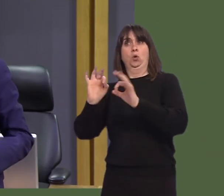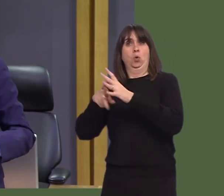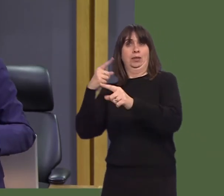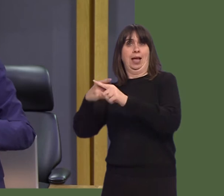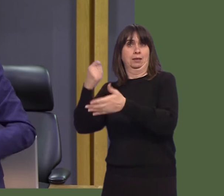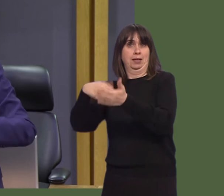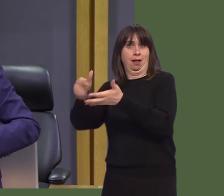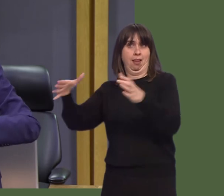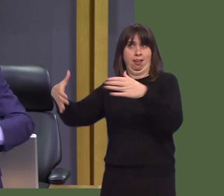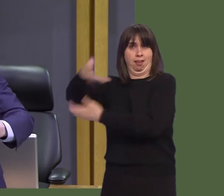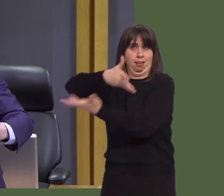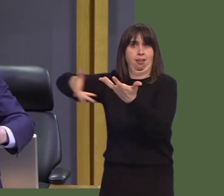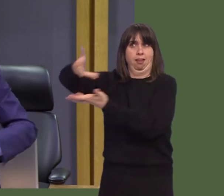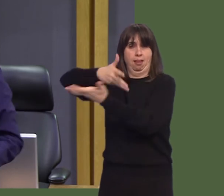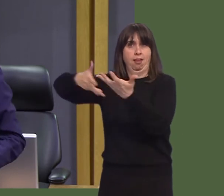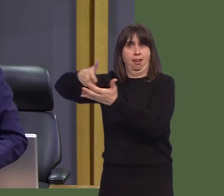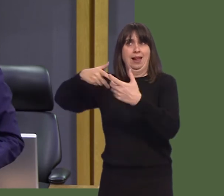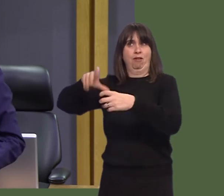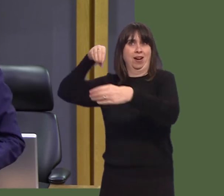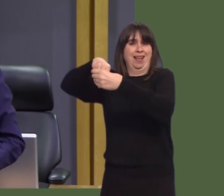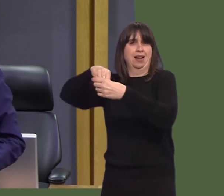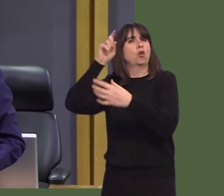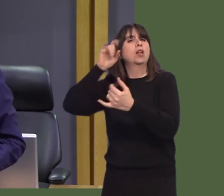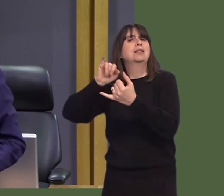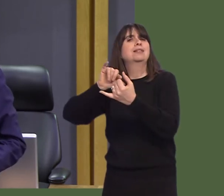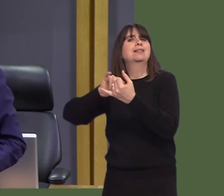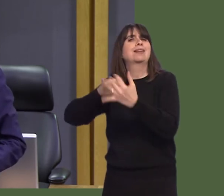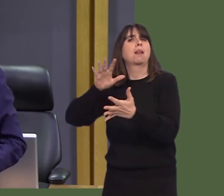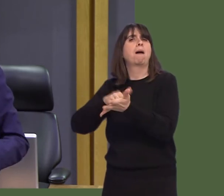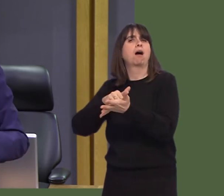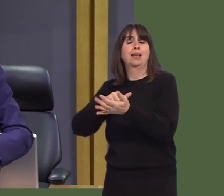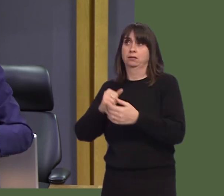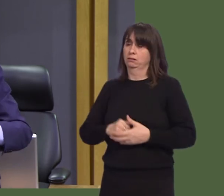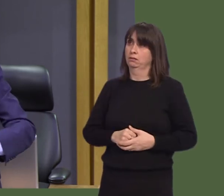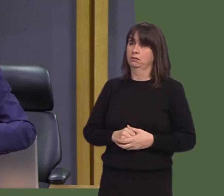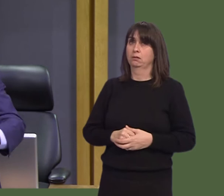also, of course, the issue of the jurisdiction, which has been well debated in this Chamber.